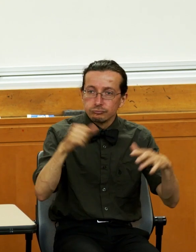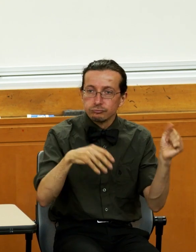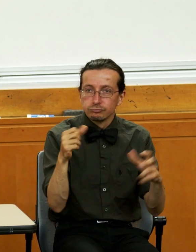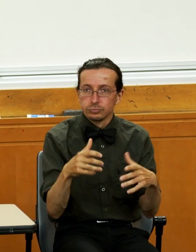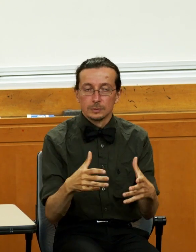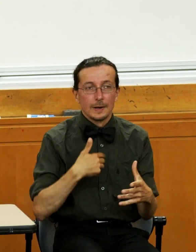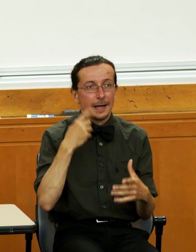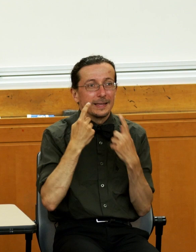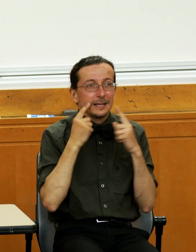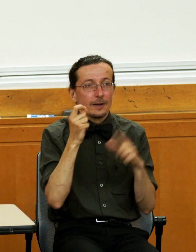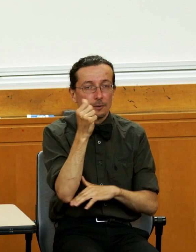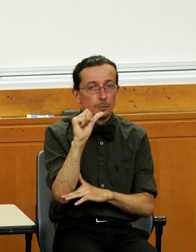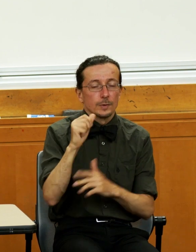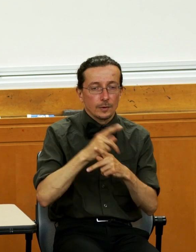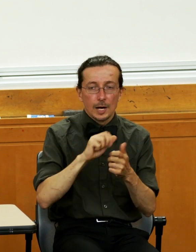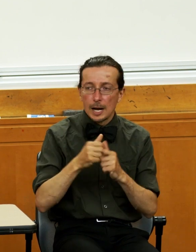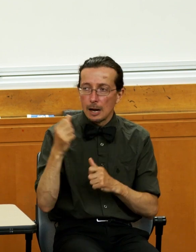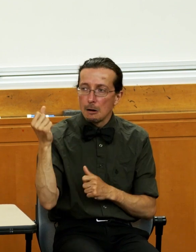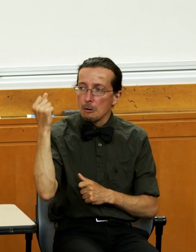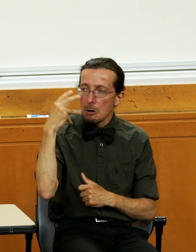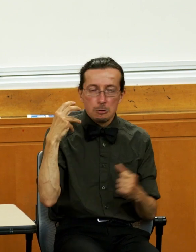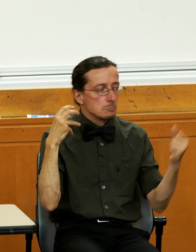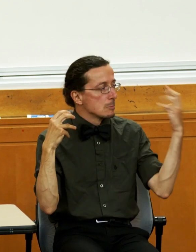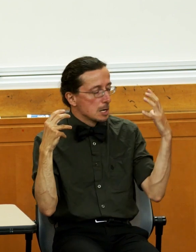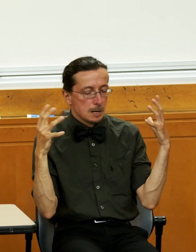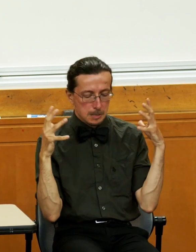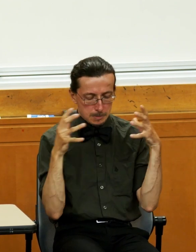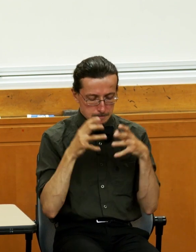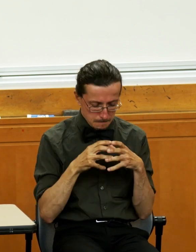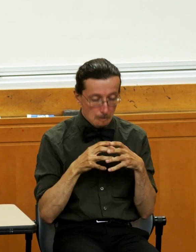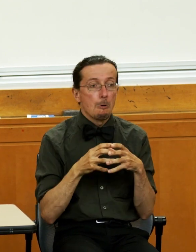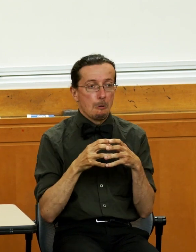out how to take those different perspectives into consideration and still keep moving.